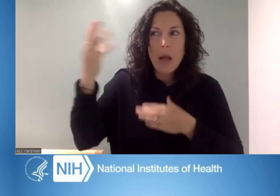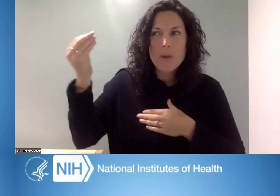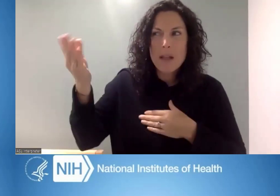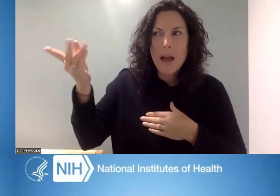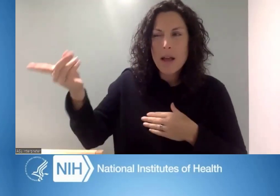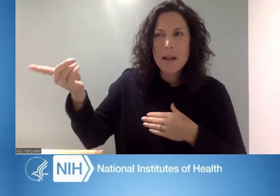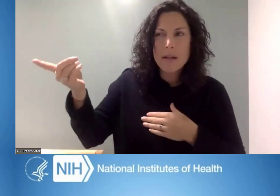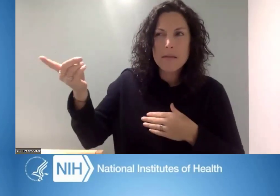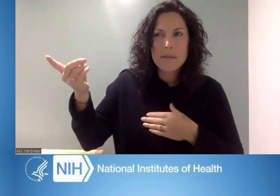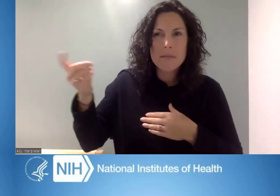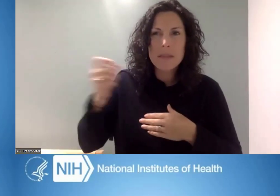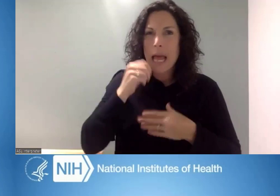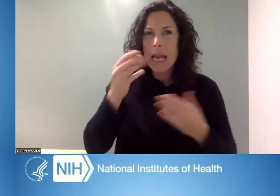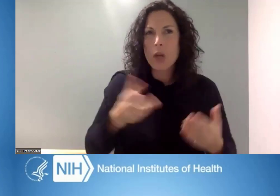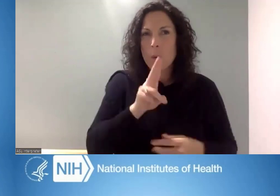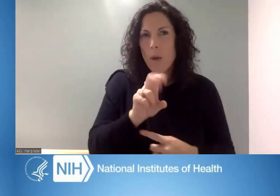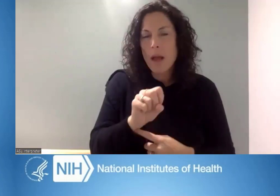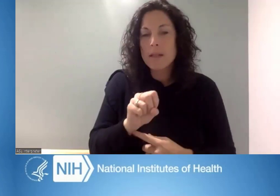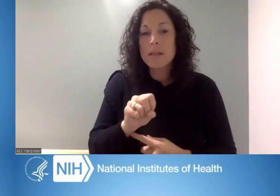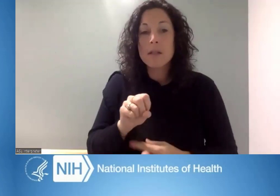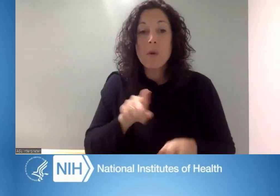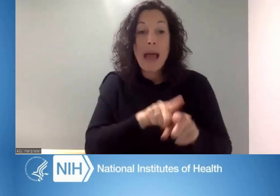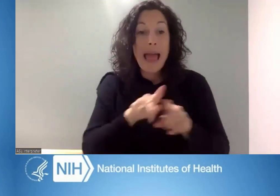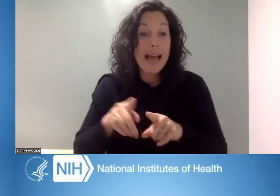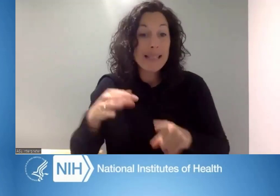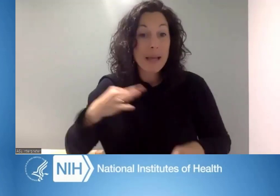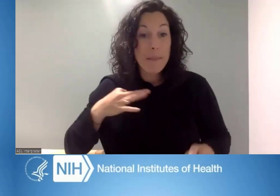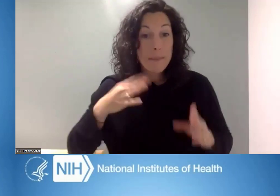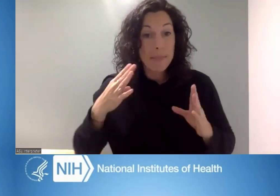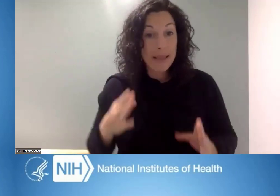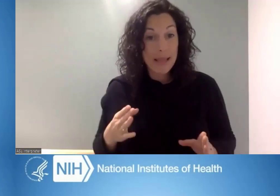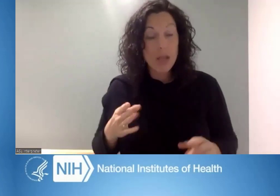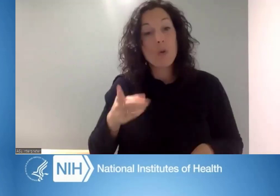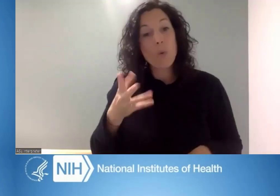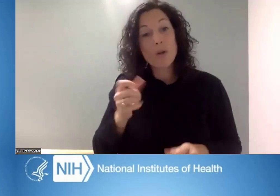And so as an applicant, you want to make sure that you emphasize,